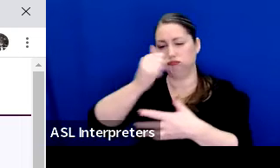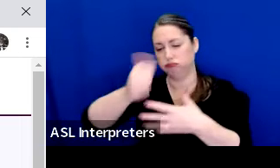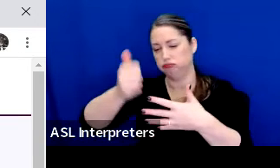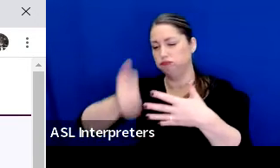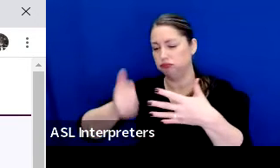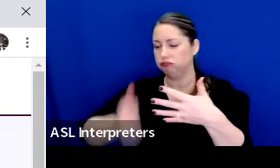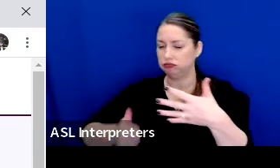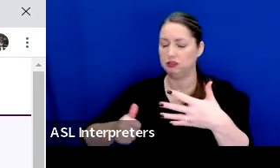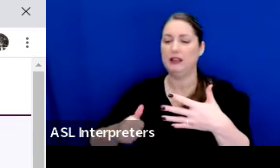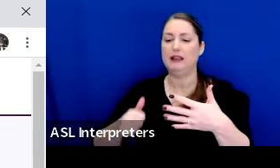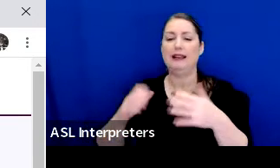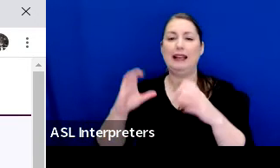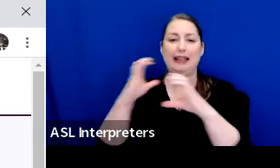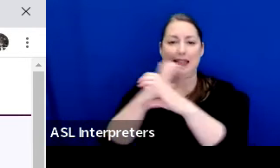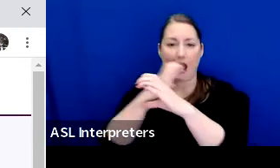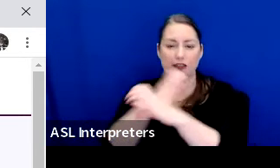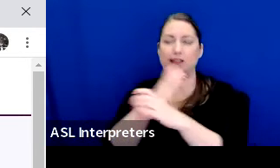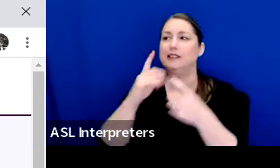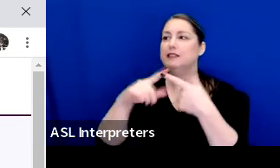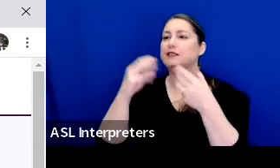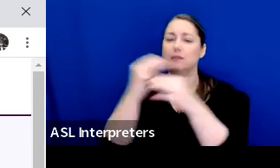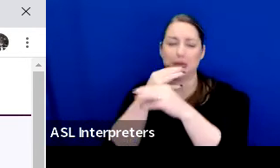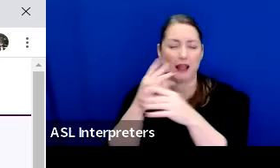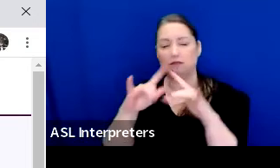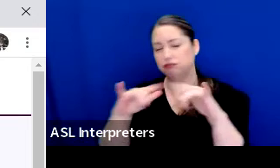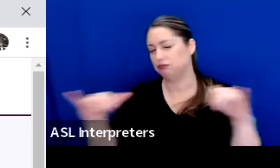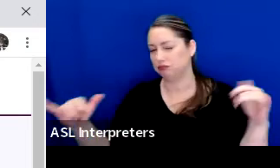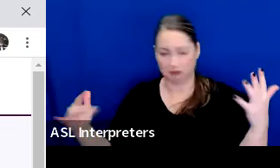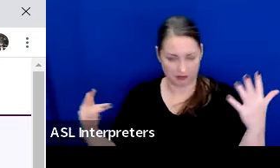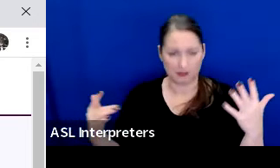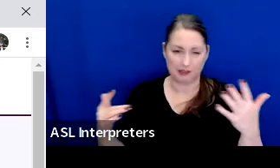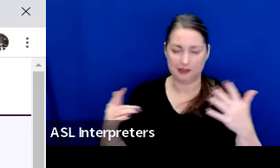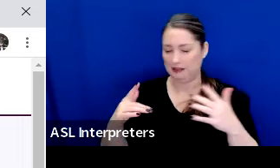trigonometry, college algebra, we want to call it. We created the the entire calculus